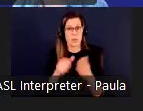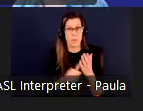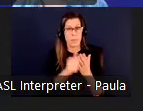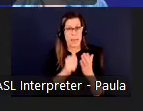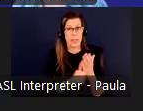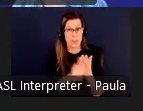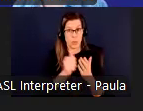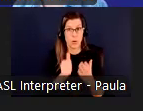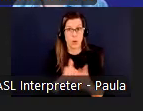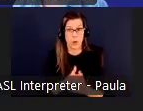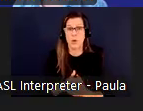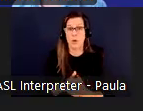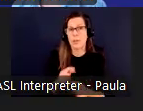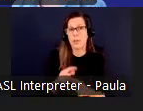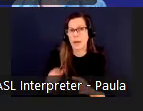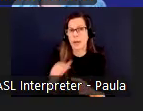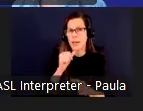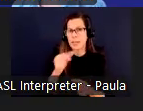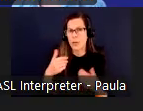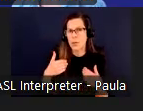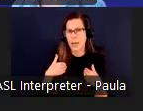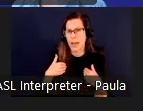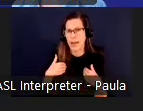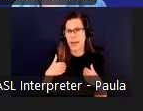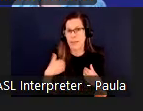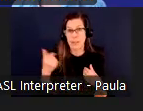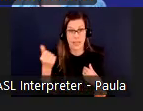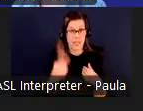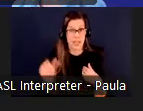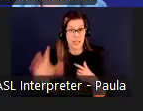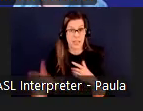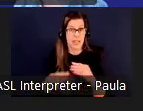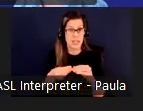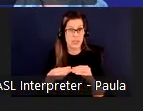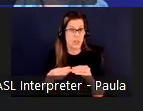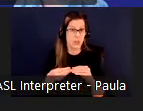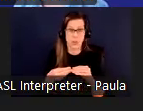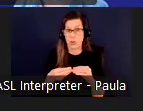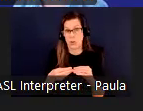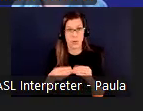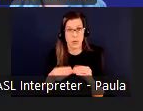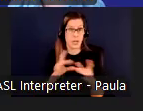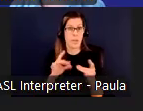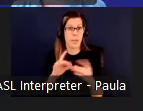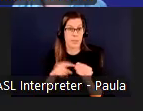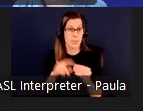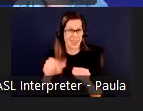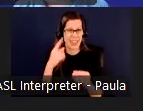but I don't really have any additional comments on that for you. I apologize.